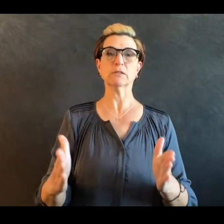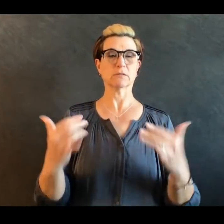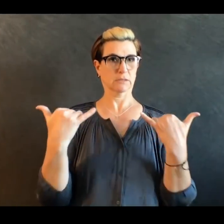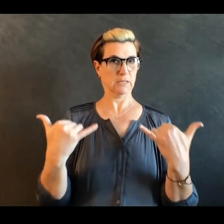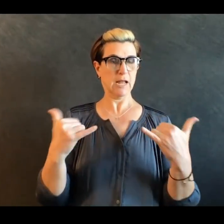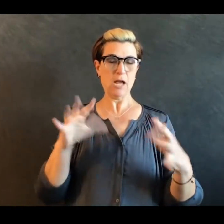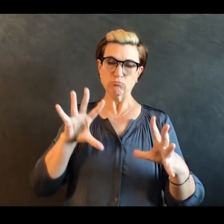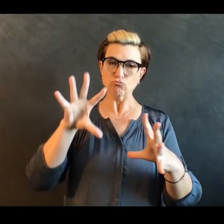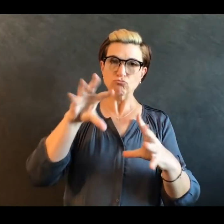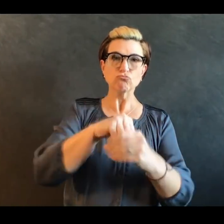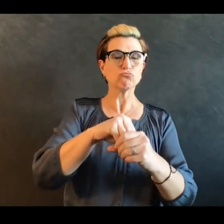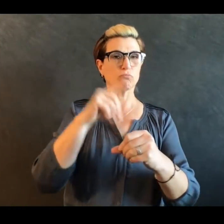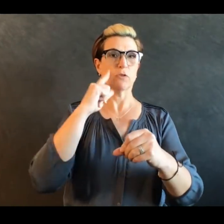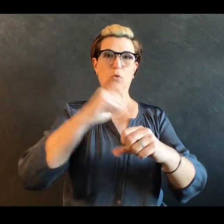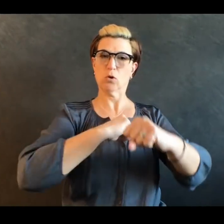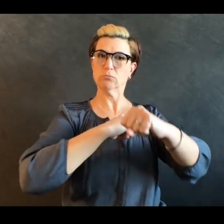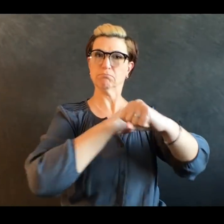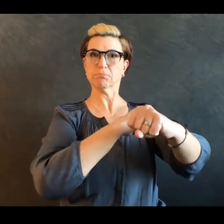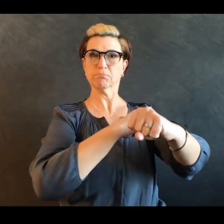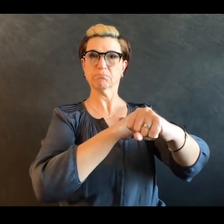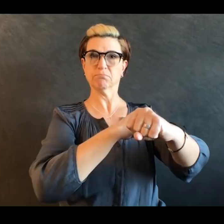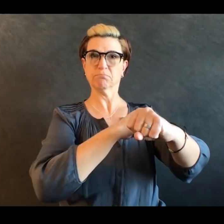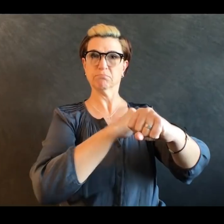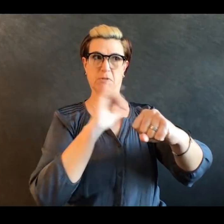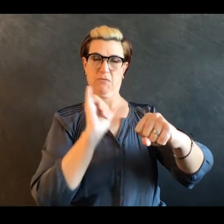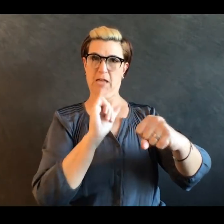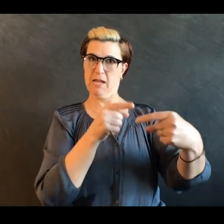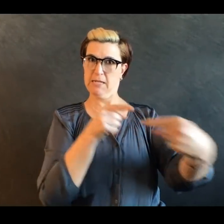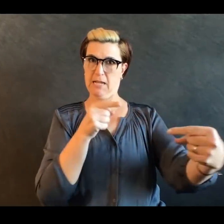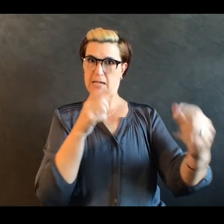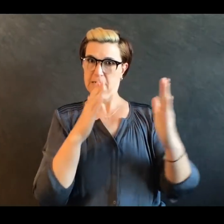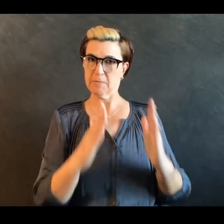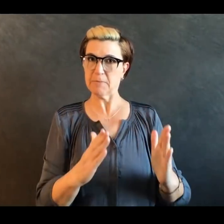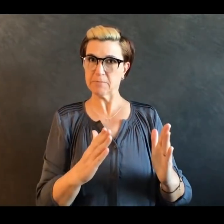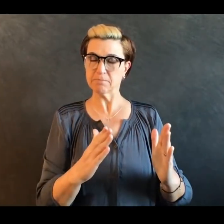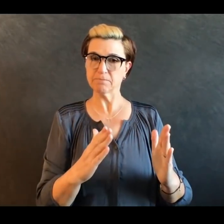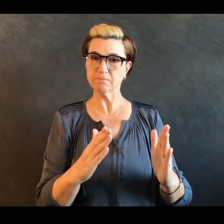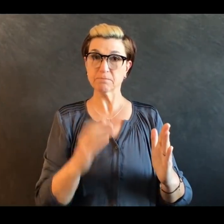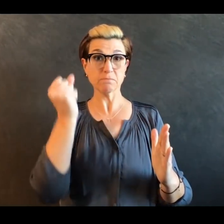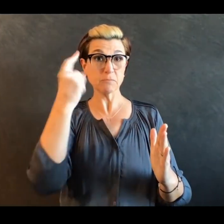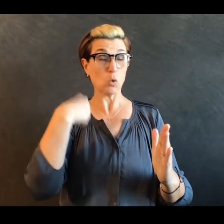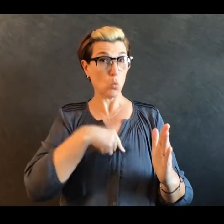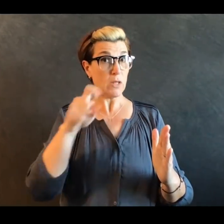invisible enemy while we must remain vigilant it is clear that our aggressive